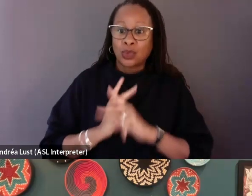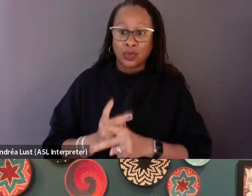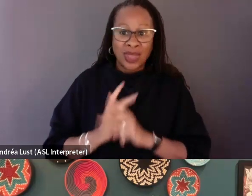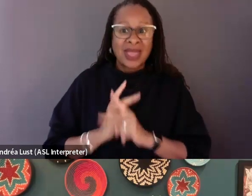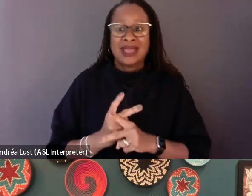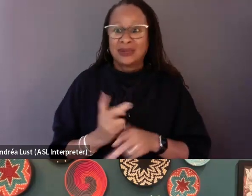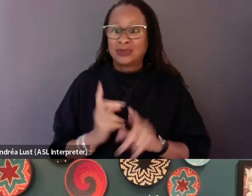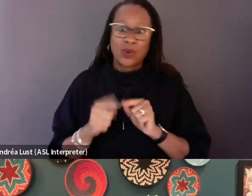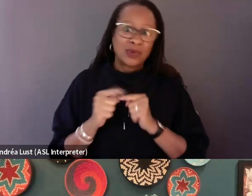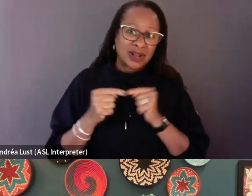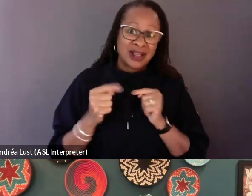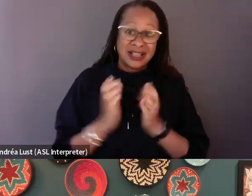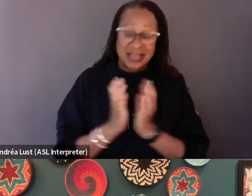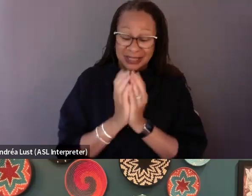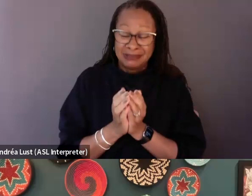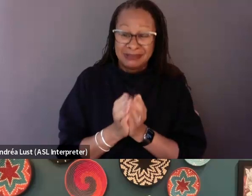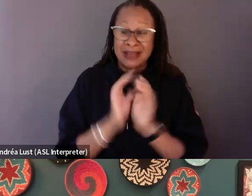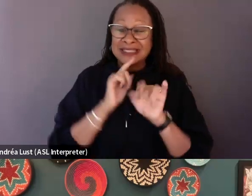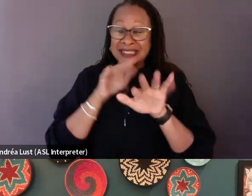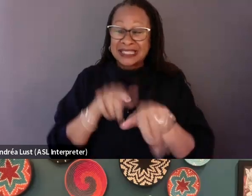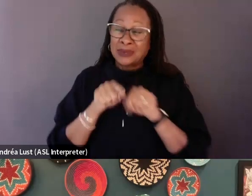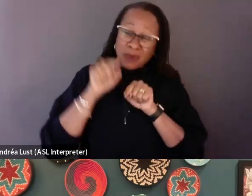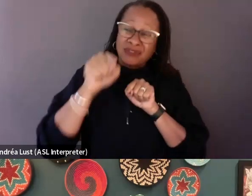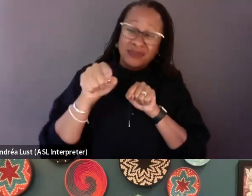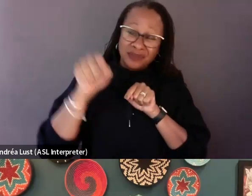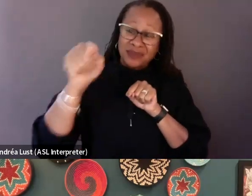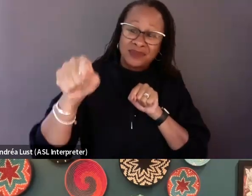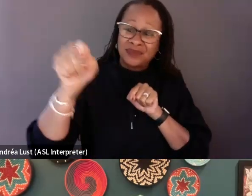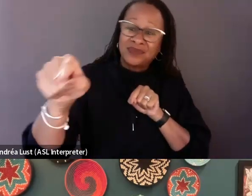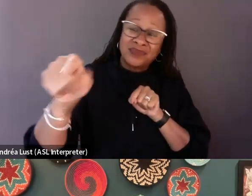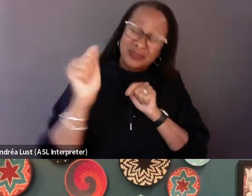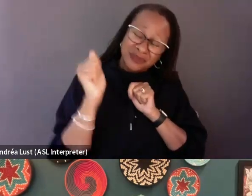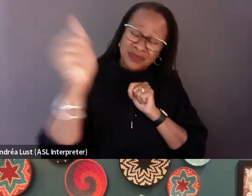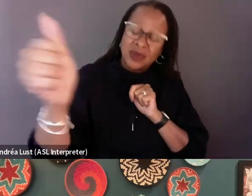in the hope that he'll catch more fish. It was when he heard that his wife was pregnant,